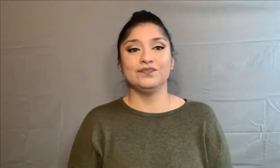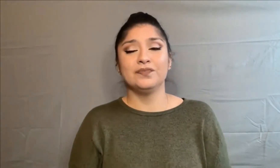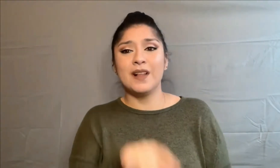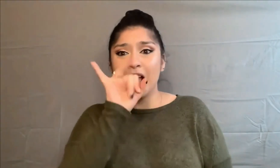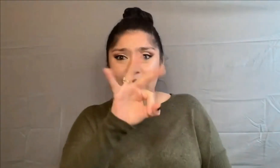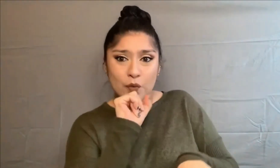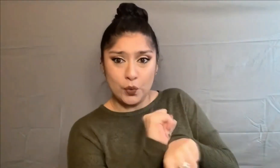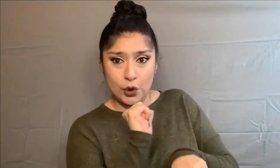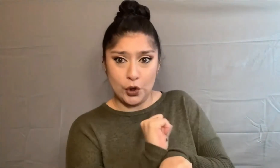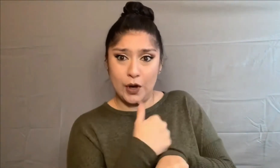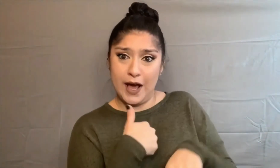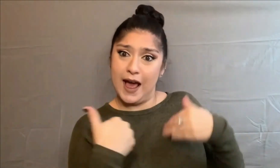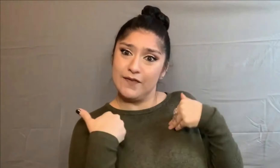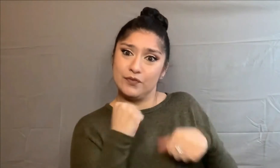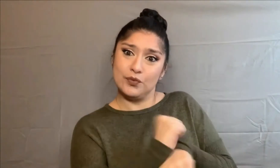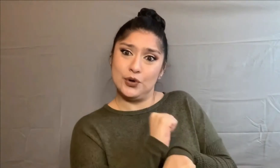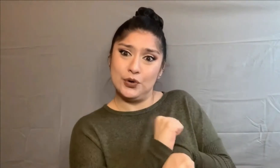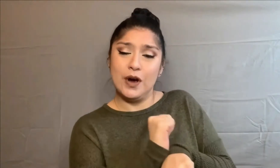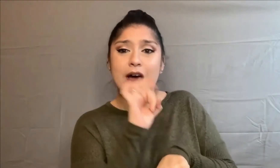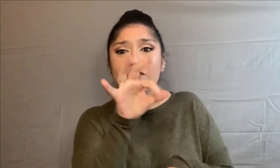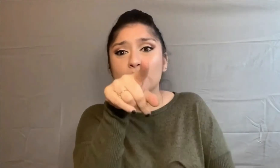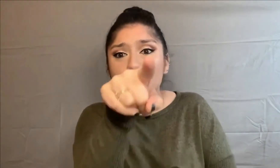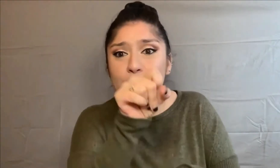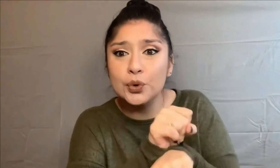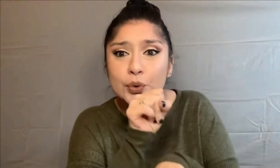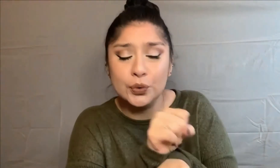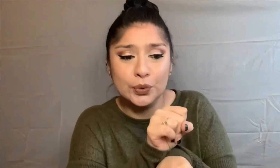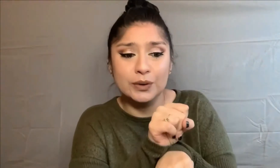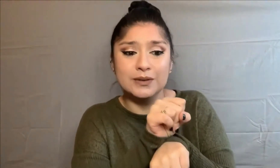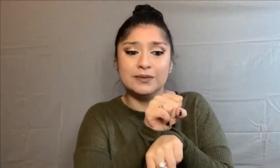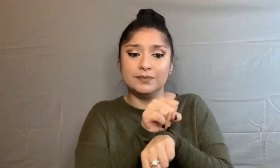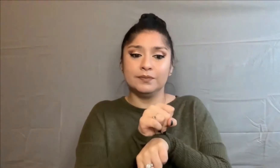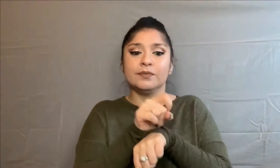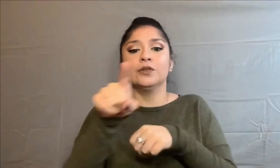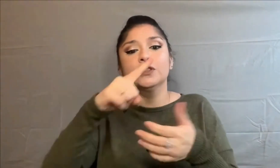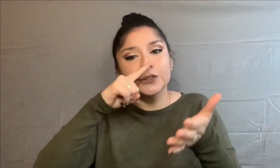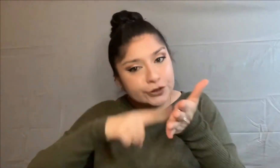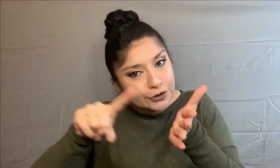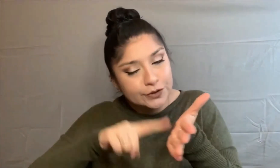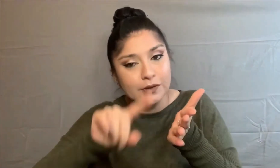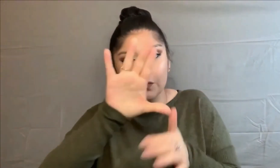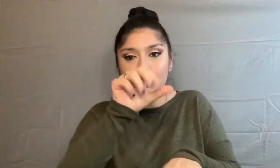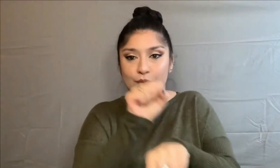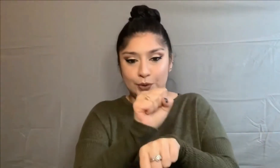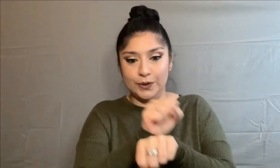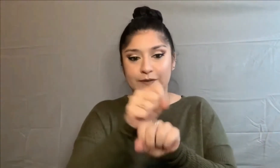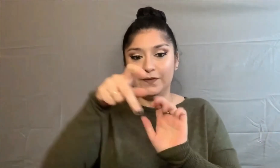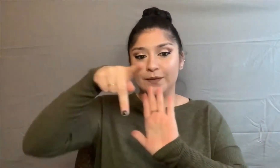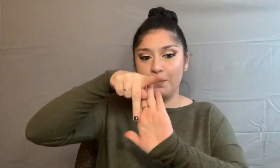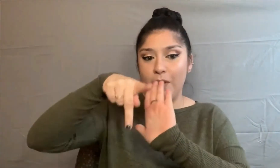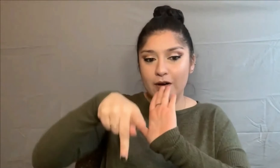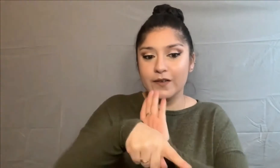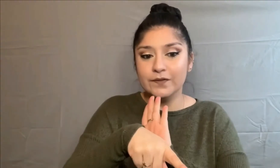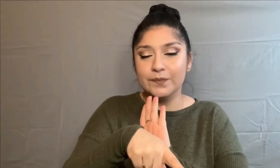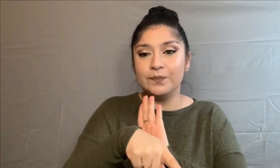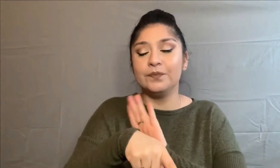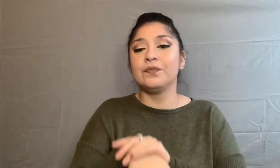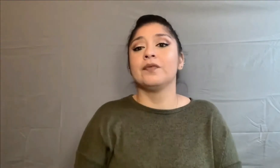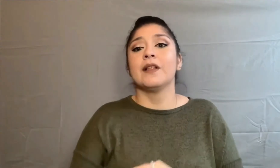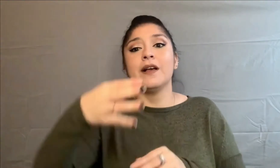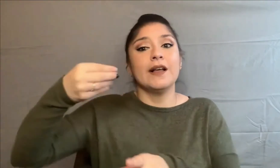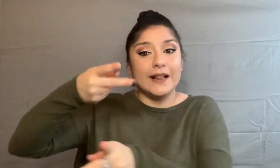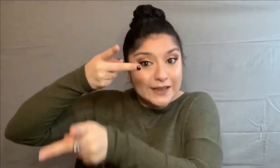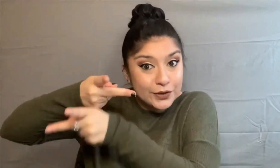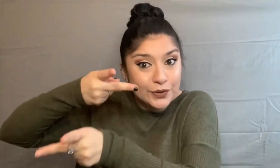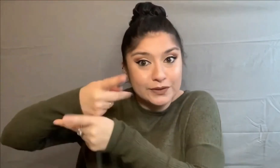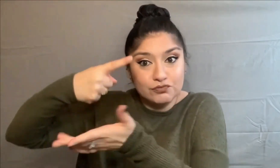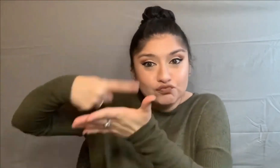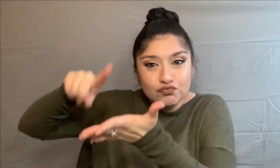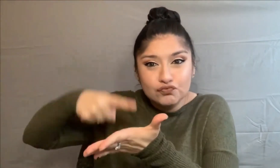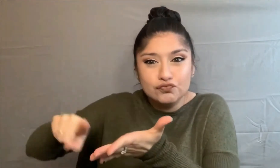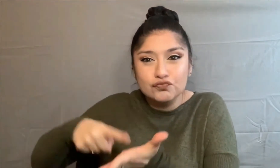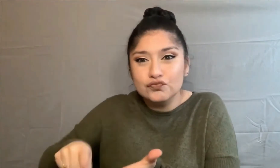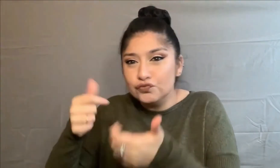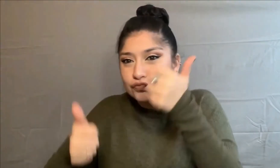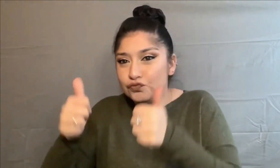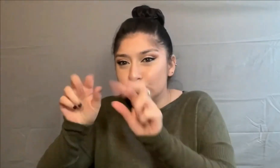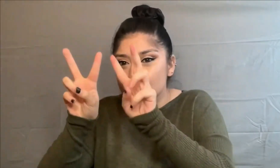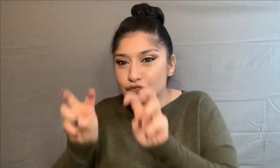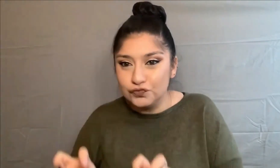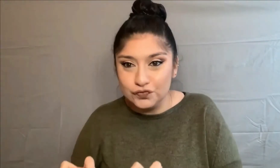Get familiar with your employer's maternity leave policy and investigate child care options.